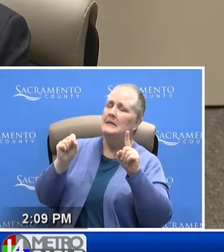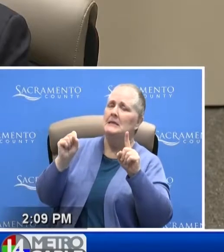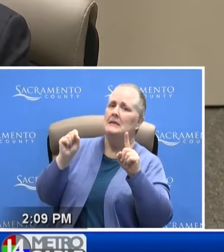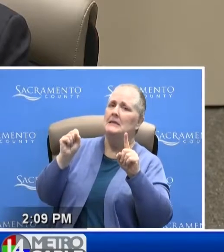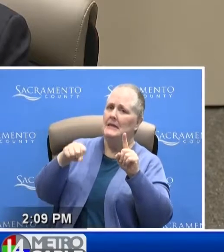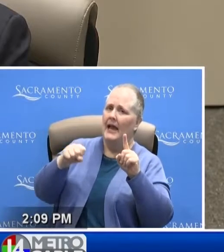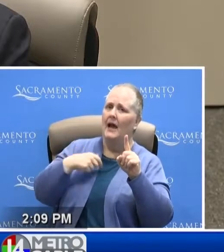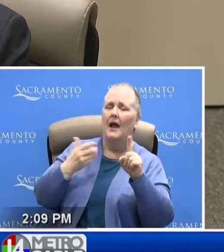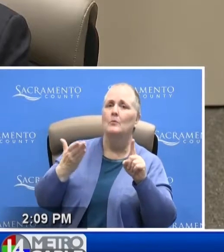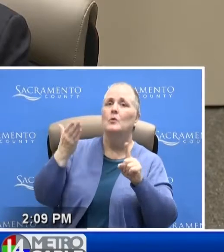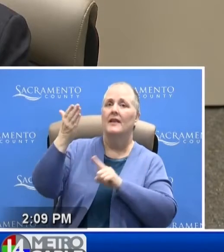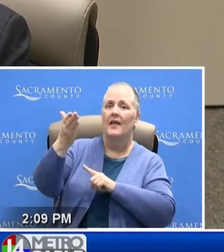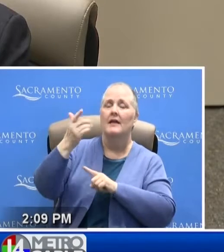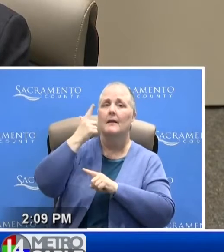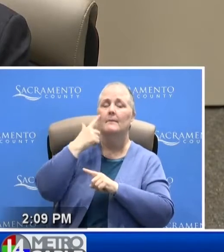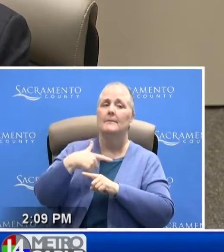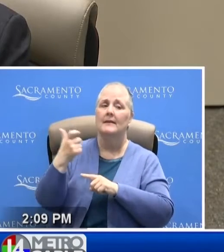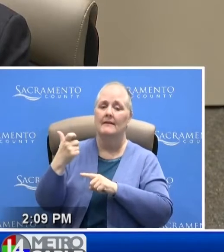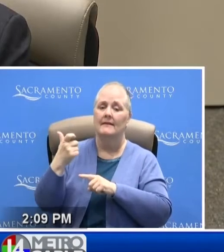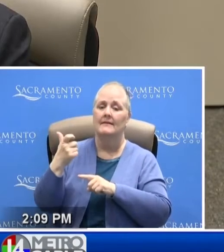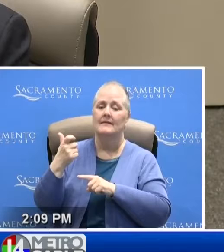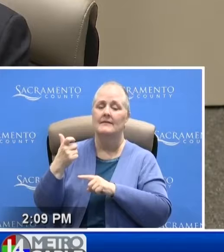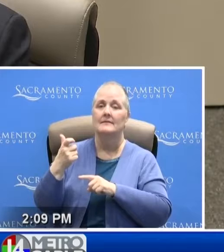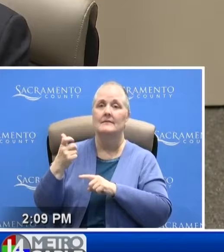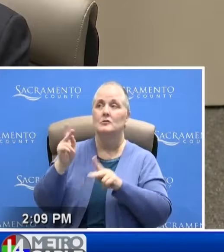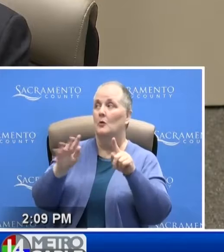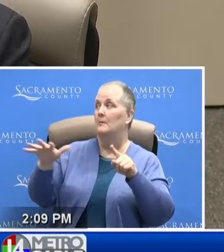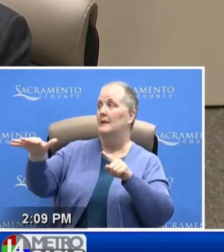just to put the public's mind at ease to that.